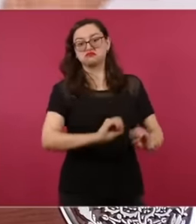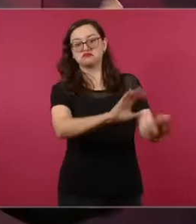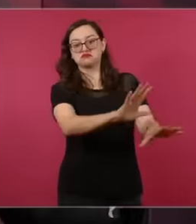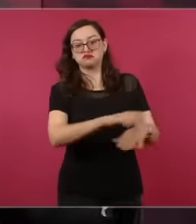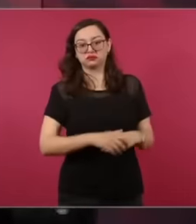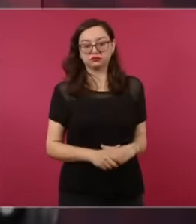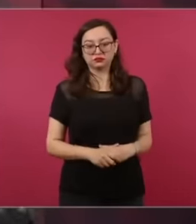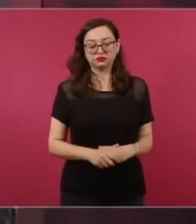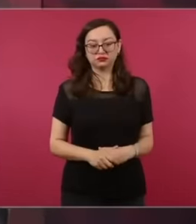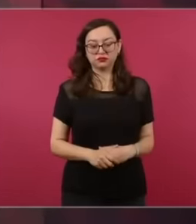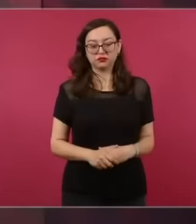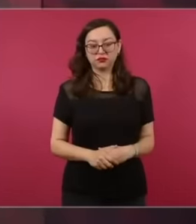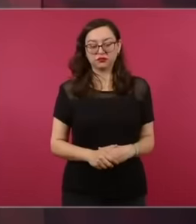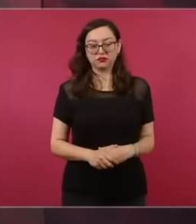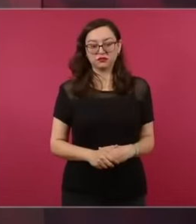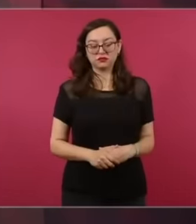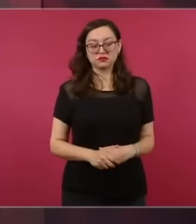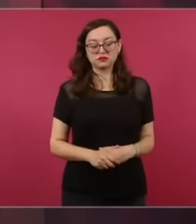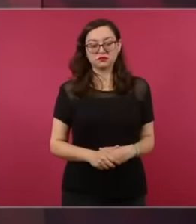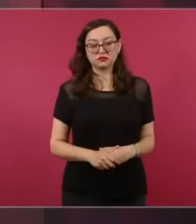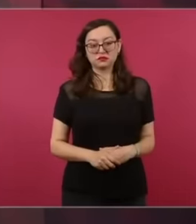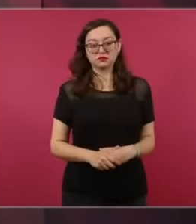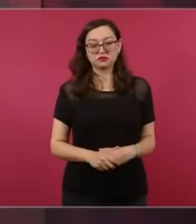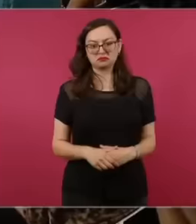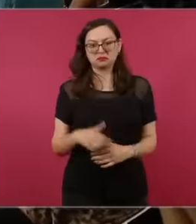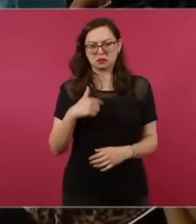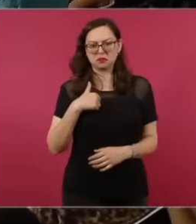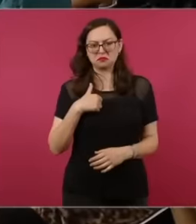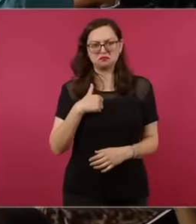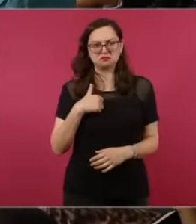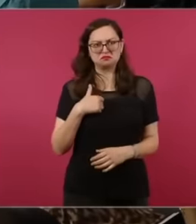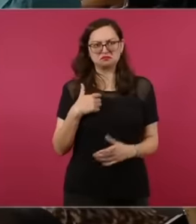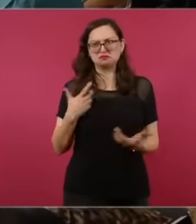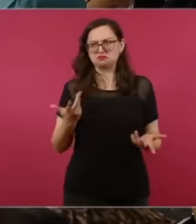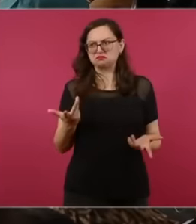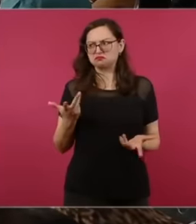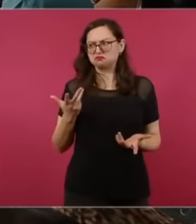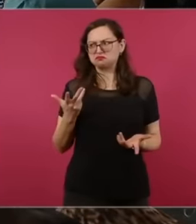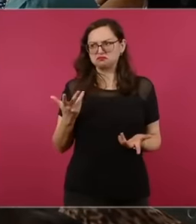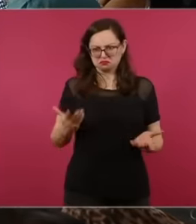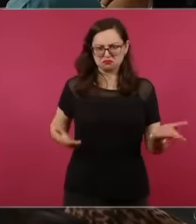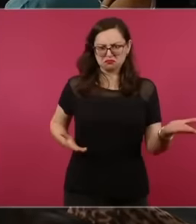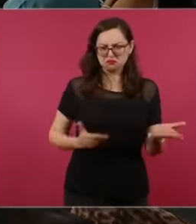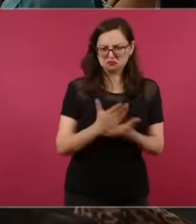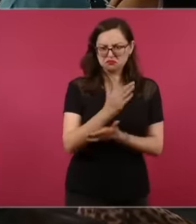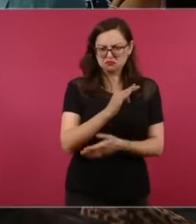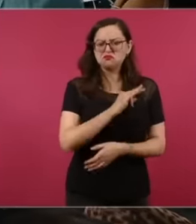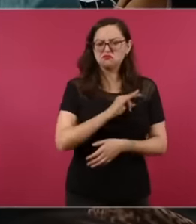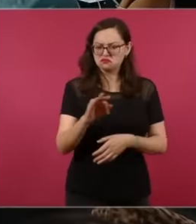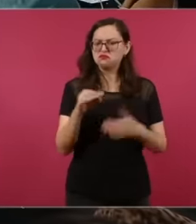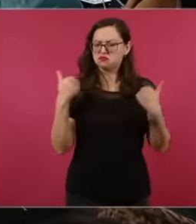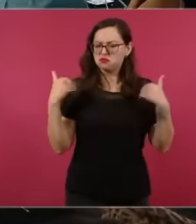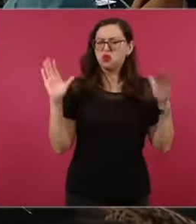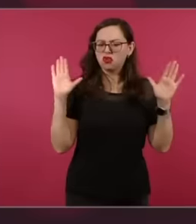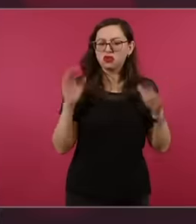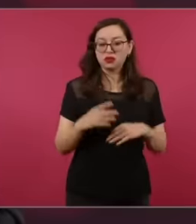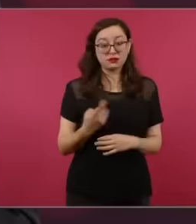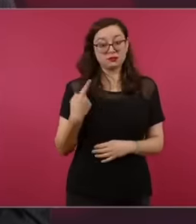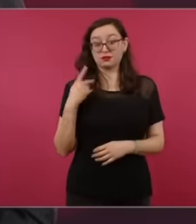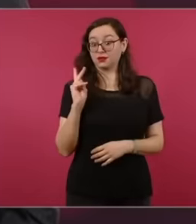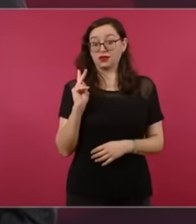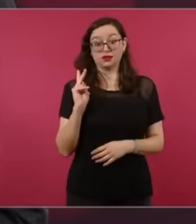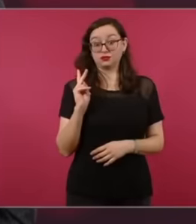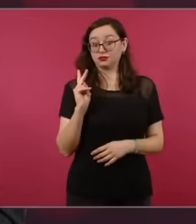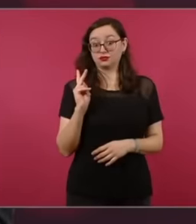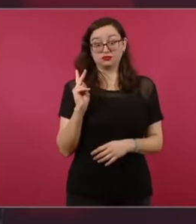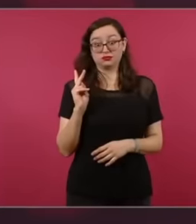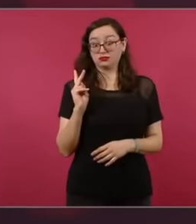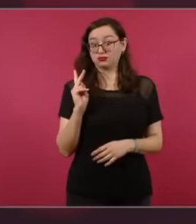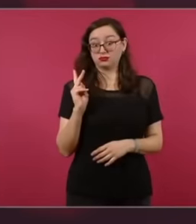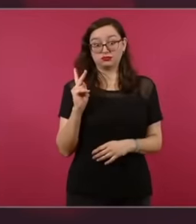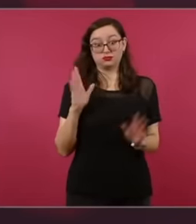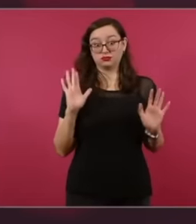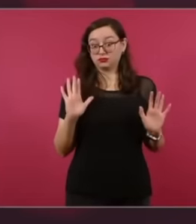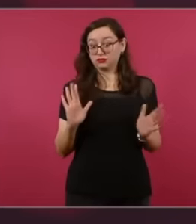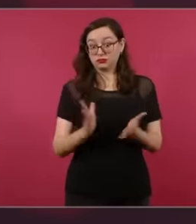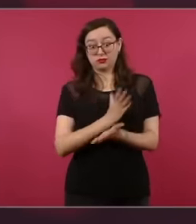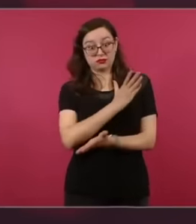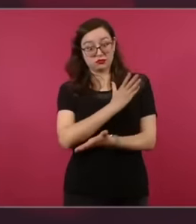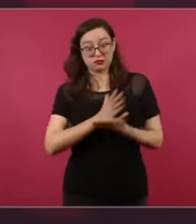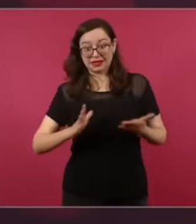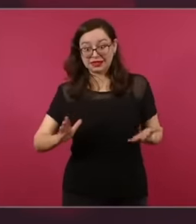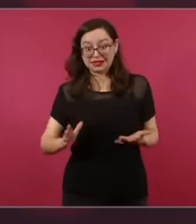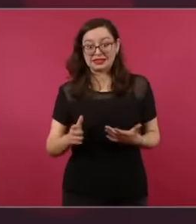want to but because the purpose is for them to act with independence.